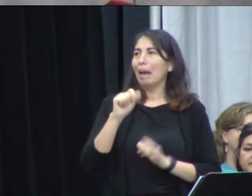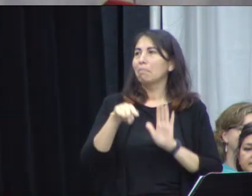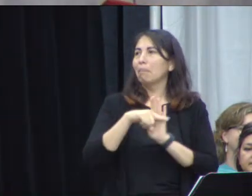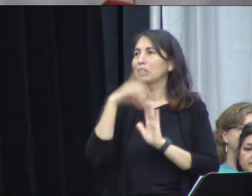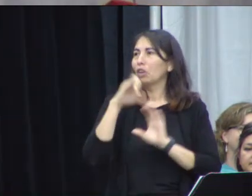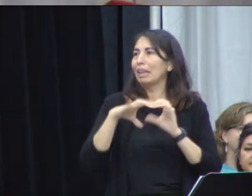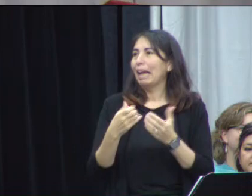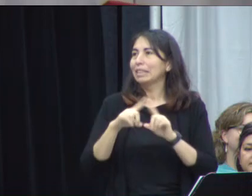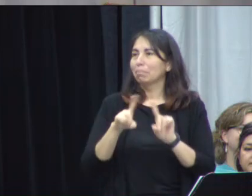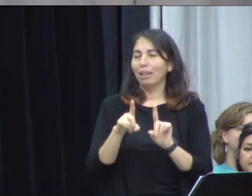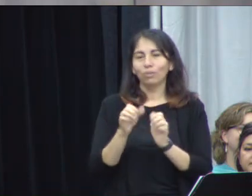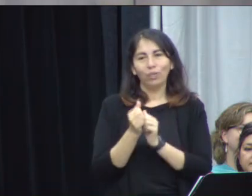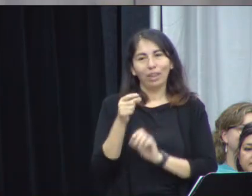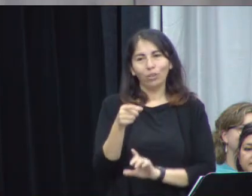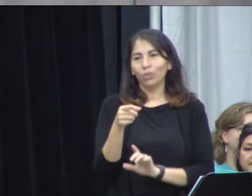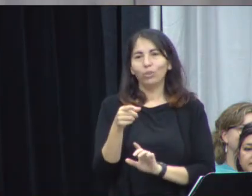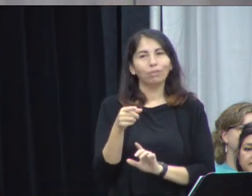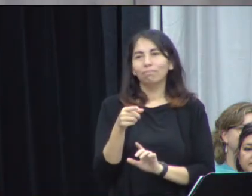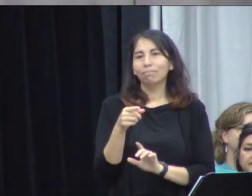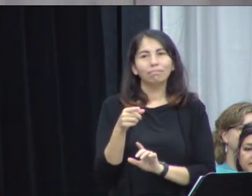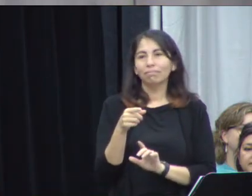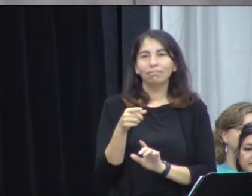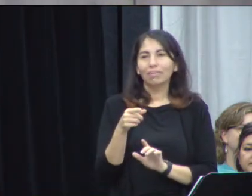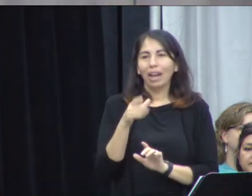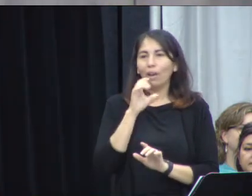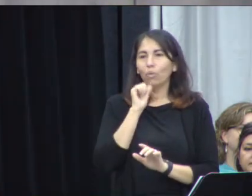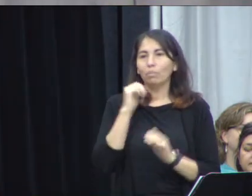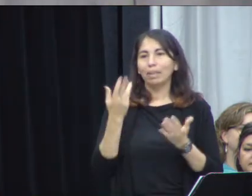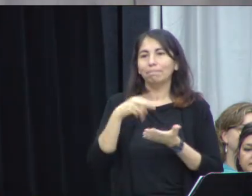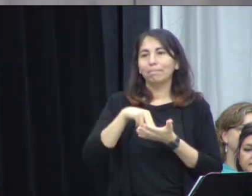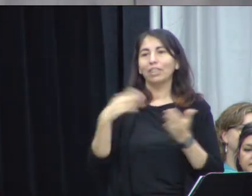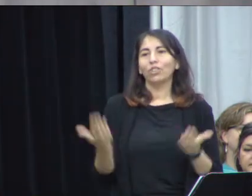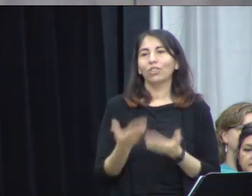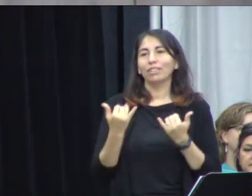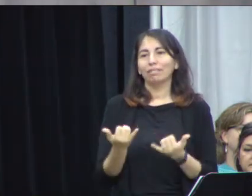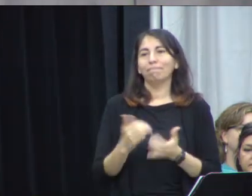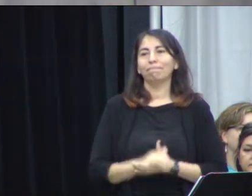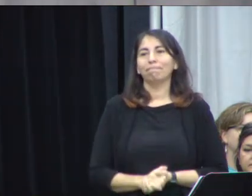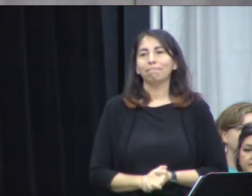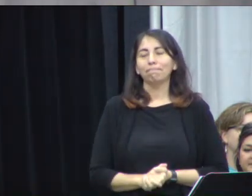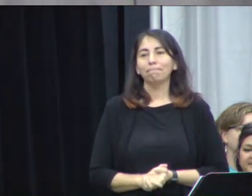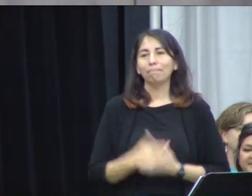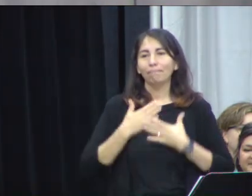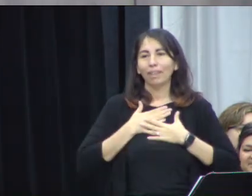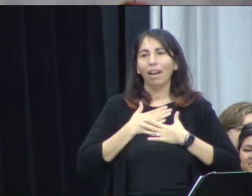but without you I would have never believed I deserve this position at all, I adore you. (cries)